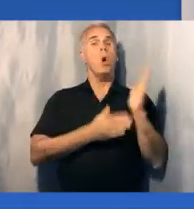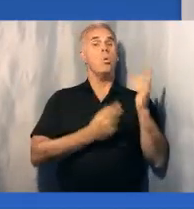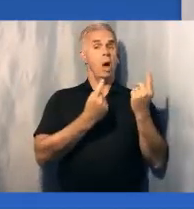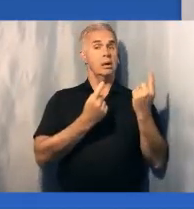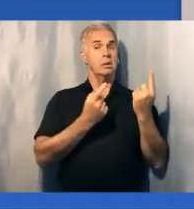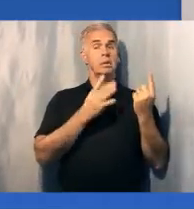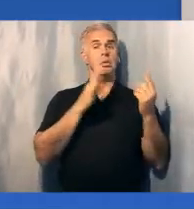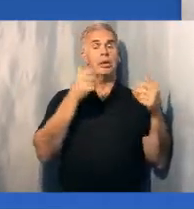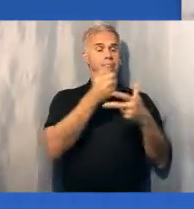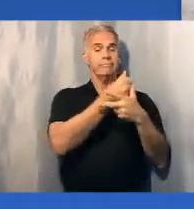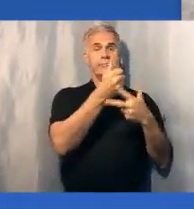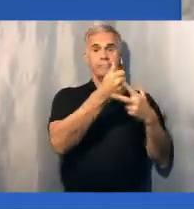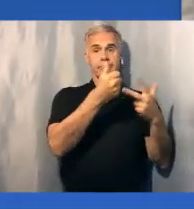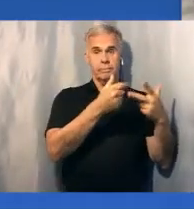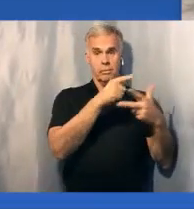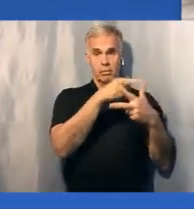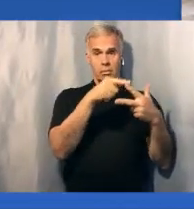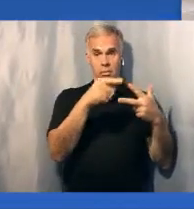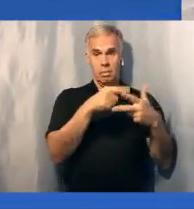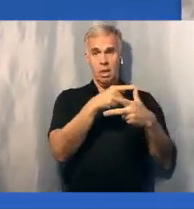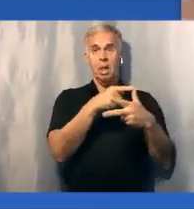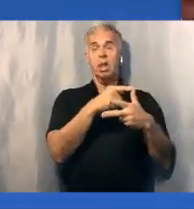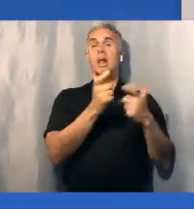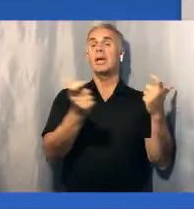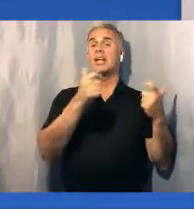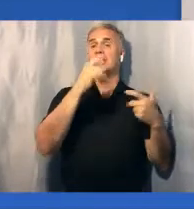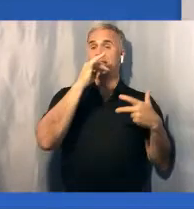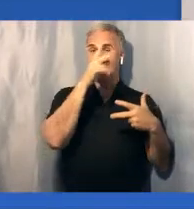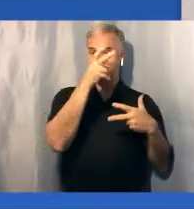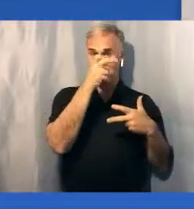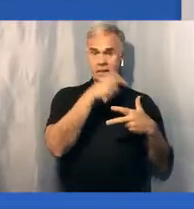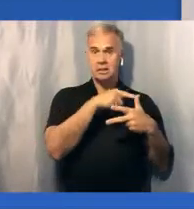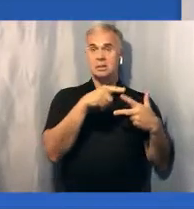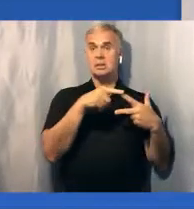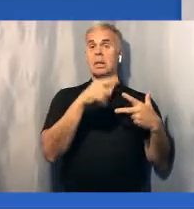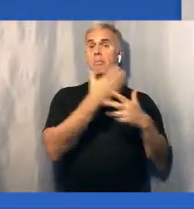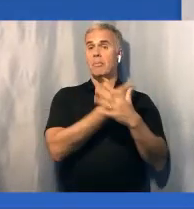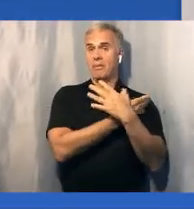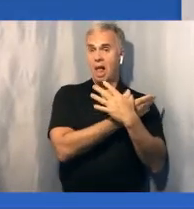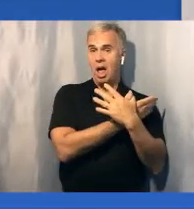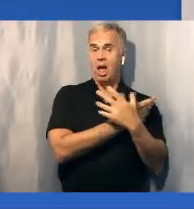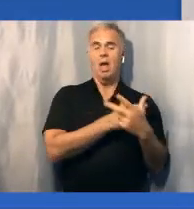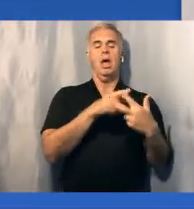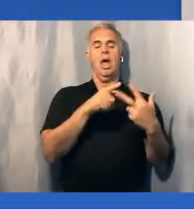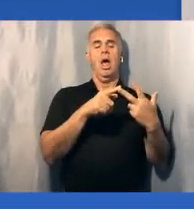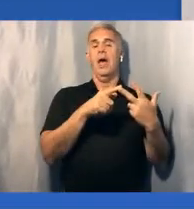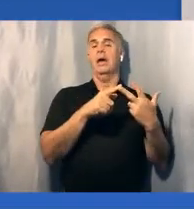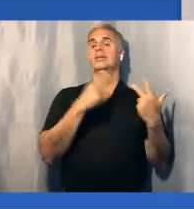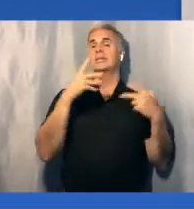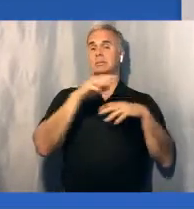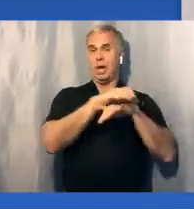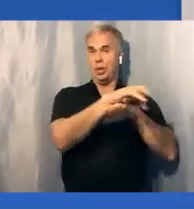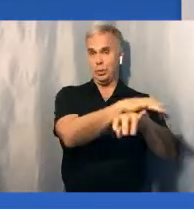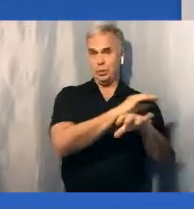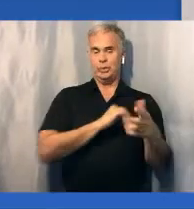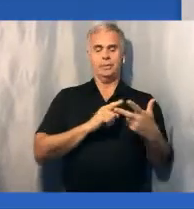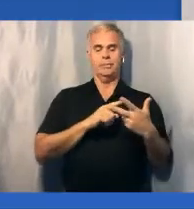I read to you about the biggest insects, the biggest butterfly, and the biggest spider.